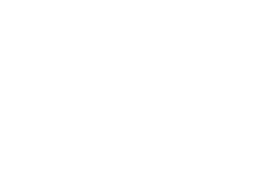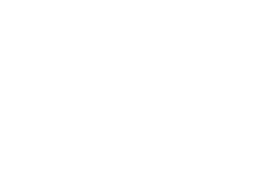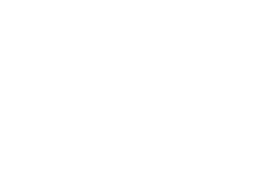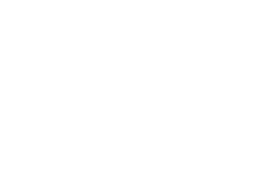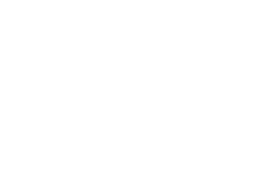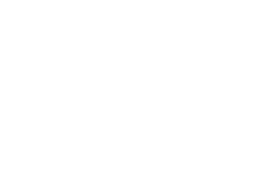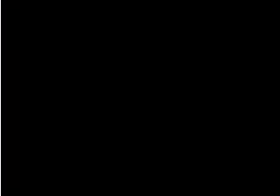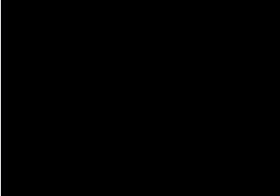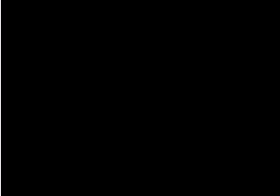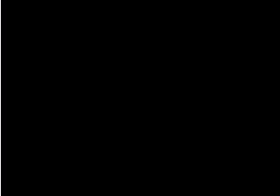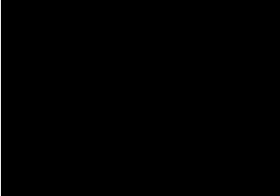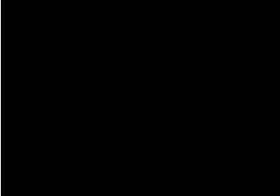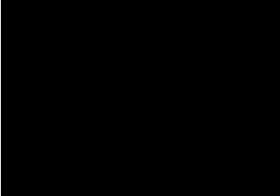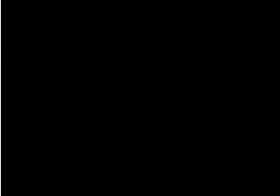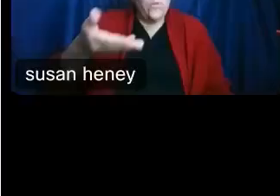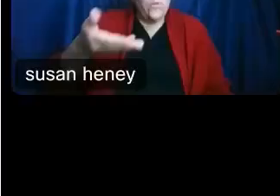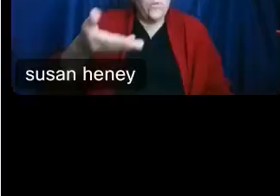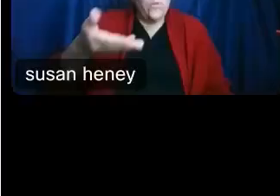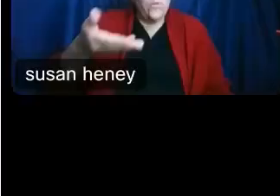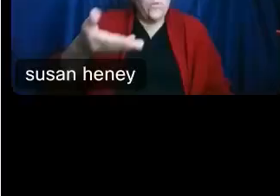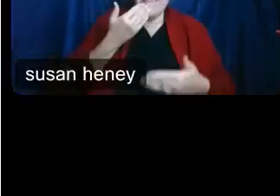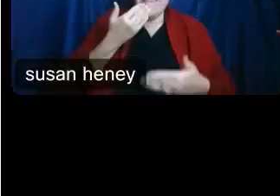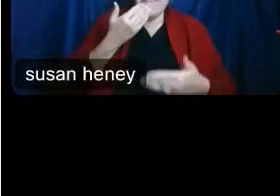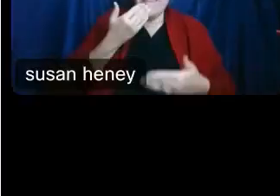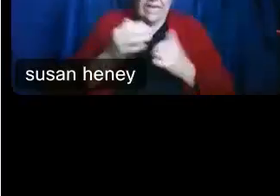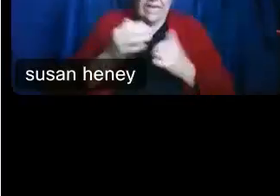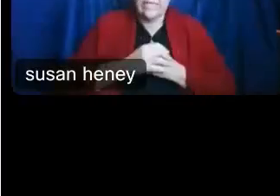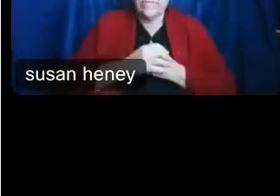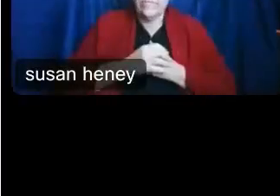Lisa: Welcome and thank you for standing by. Currently all participants are in listen